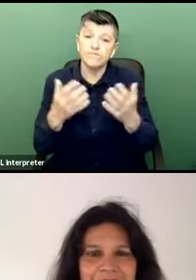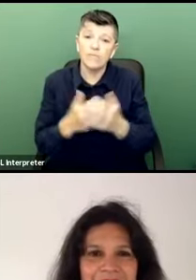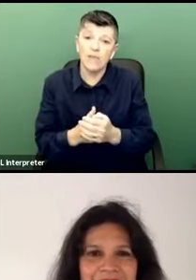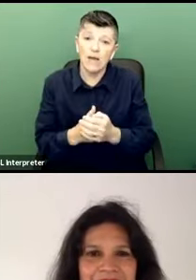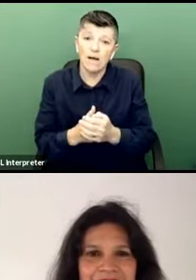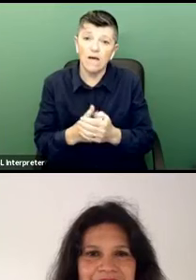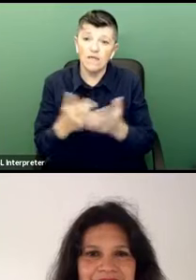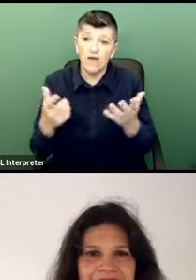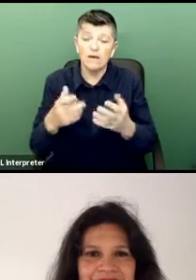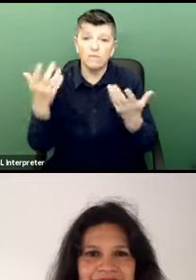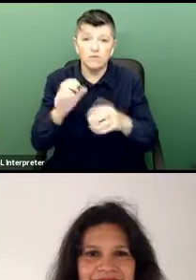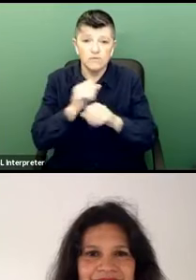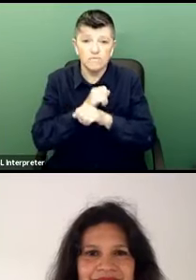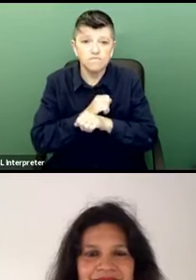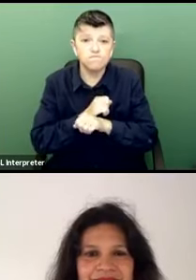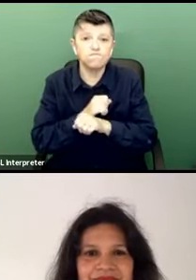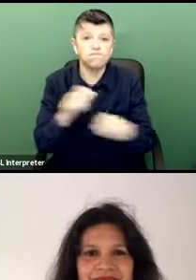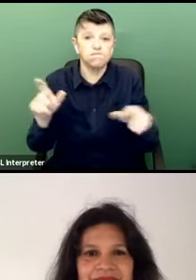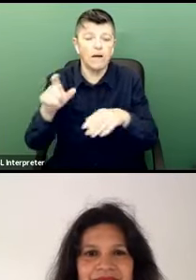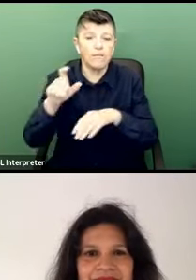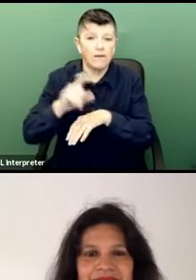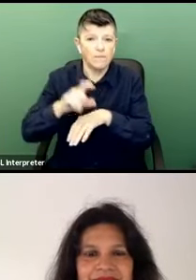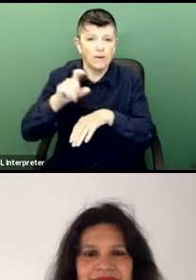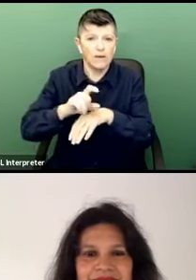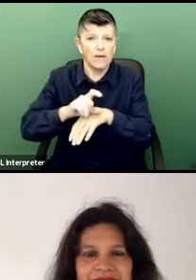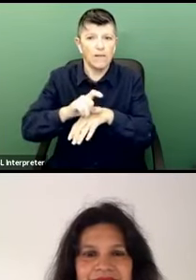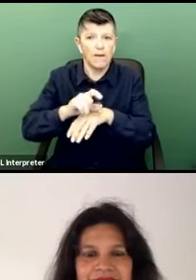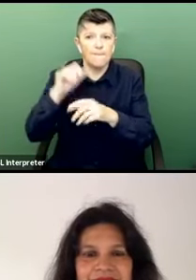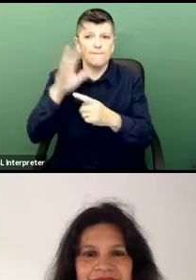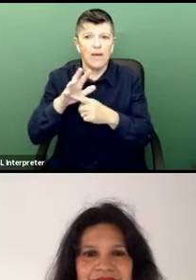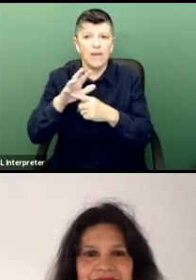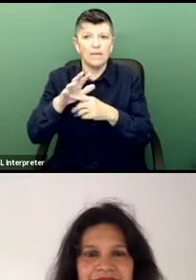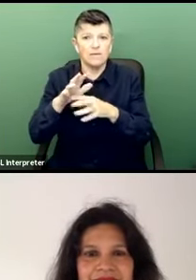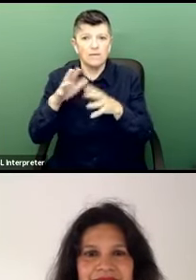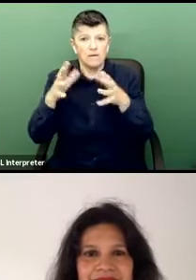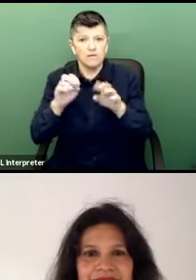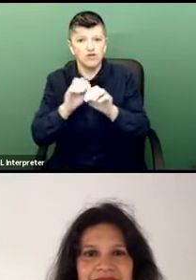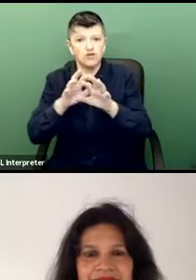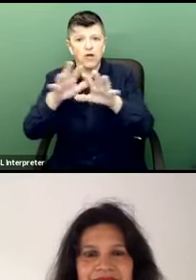being peenel liesed for bad behaviour and Taliban I forget whether